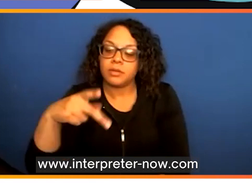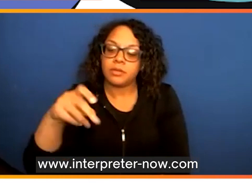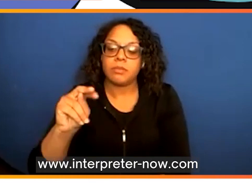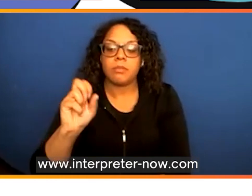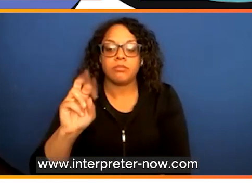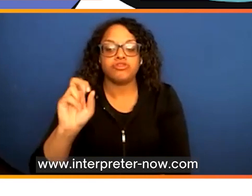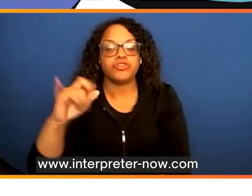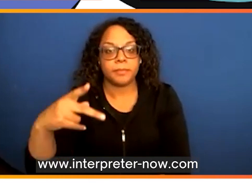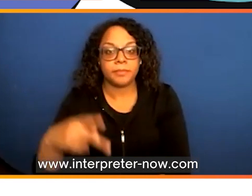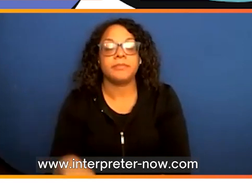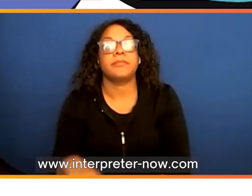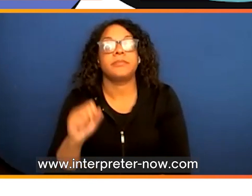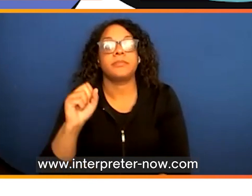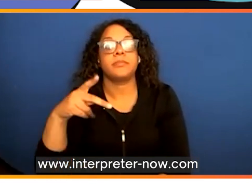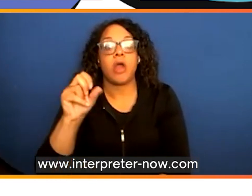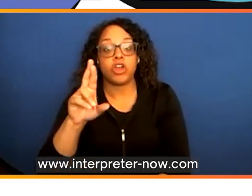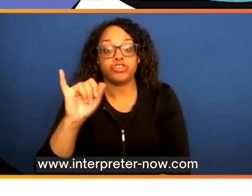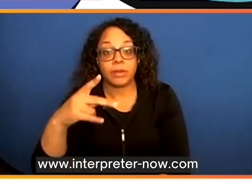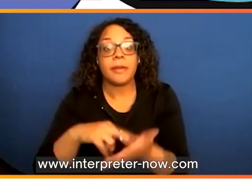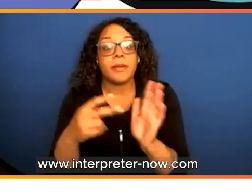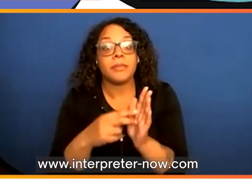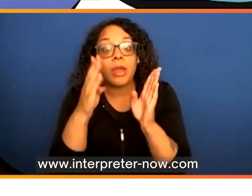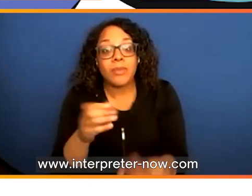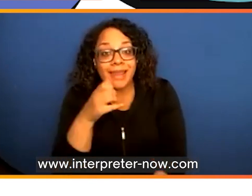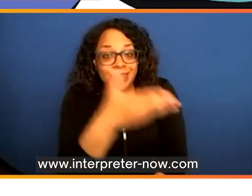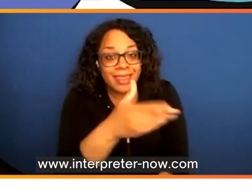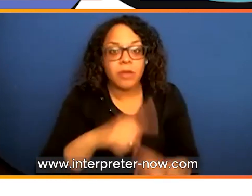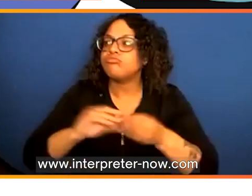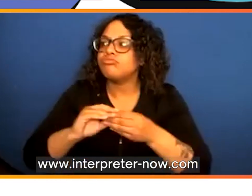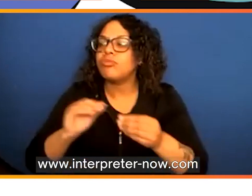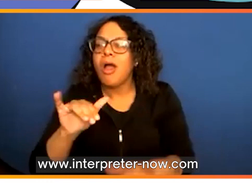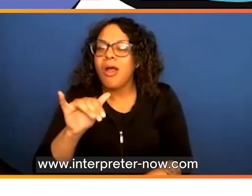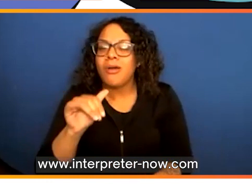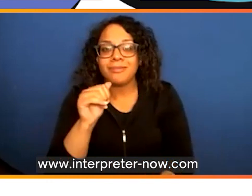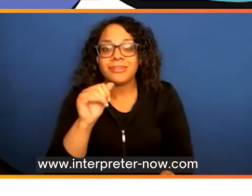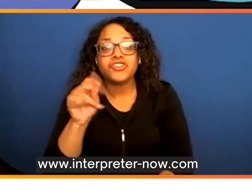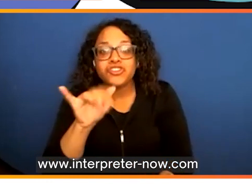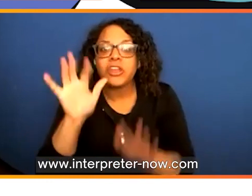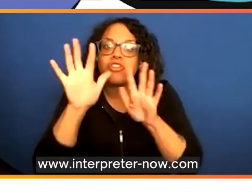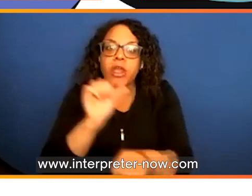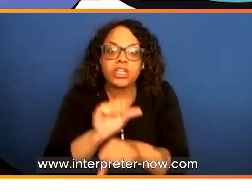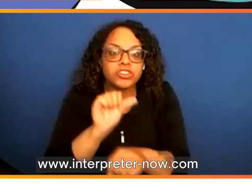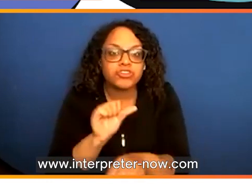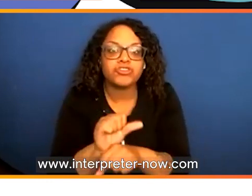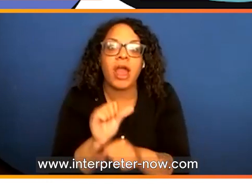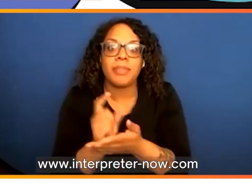someone when they're not in the room. "Hey, Jenny did a great job at that meeting last week. I know there's a management position open, I think you should definitely put her